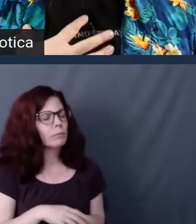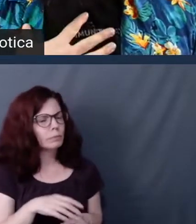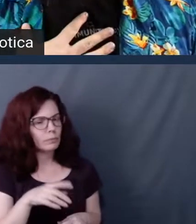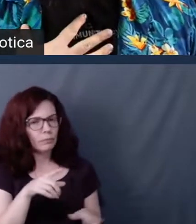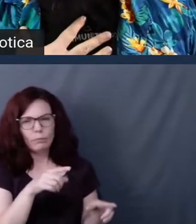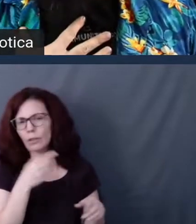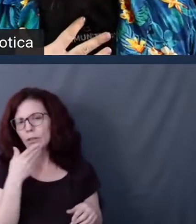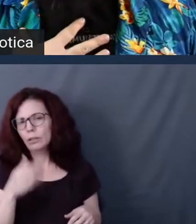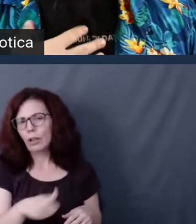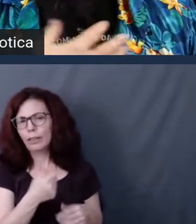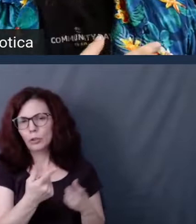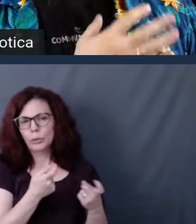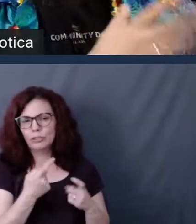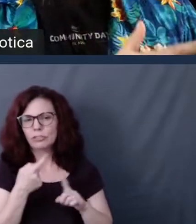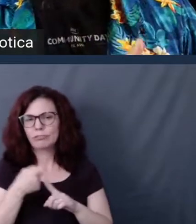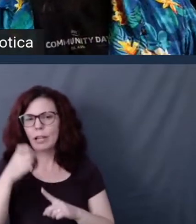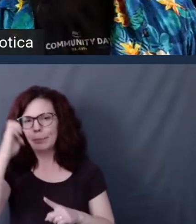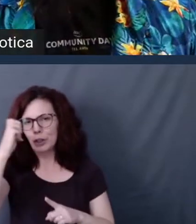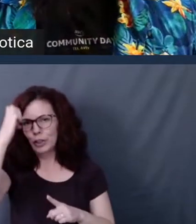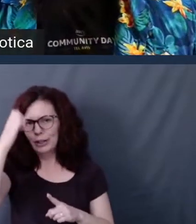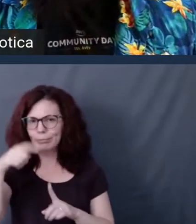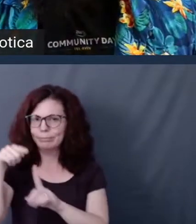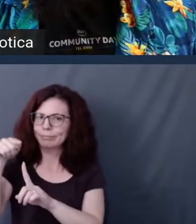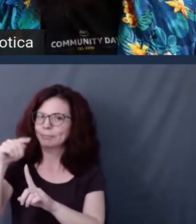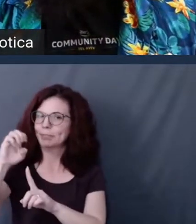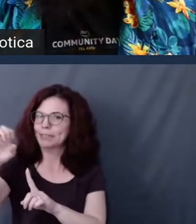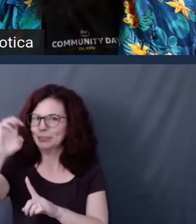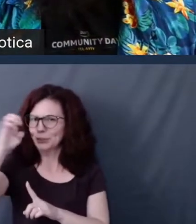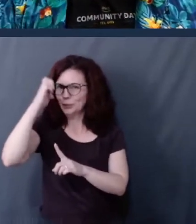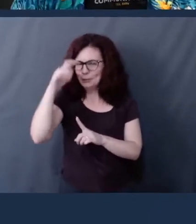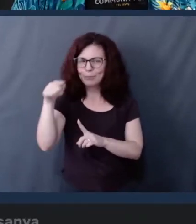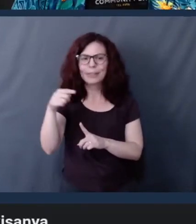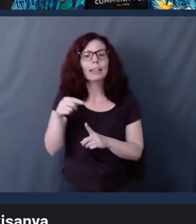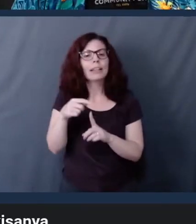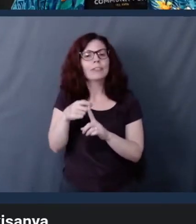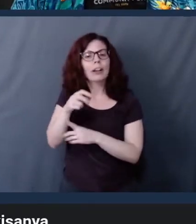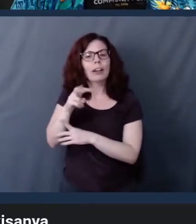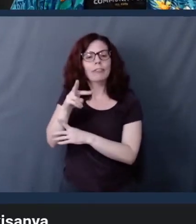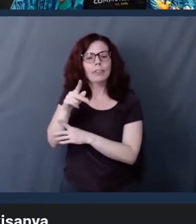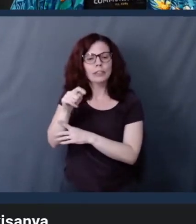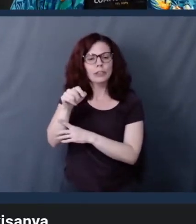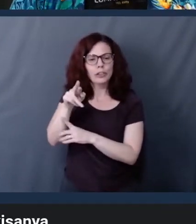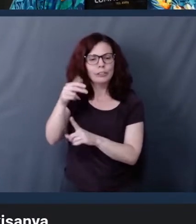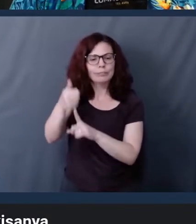coming from Europe, especially Eastern Europe, we have a question here from Victor, Victor's from Kenya.